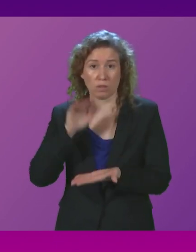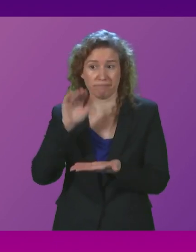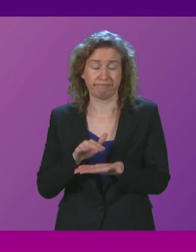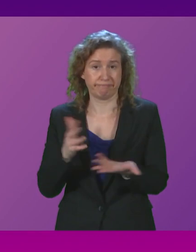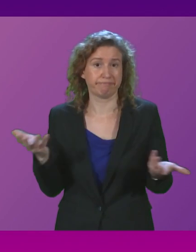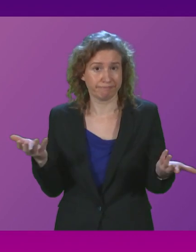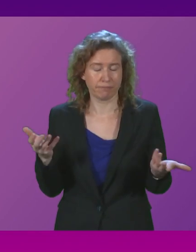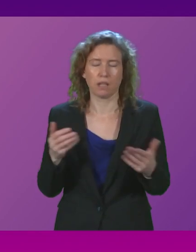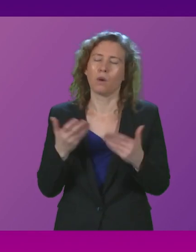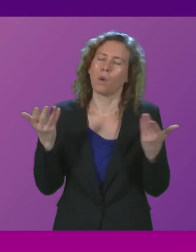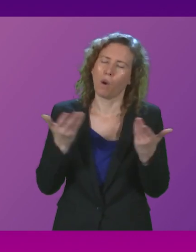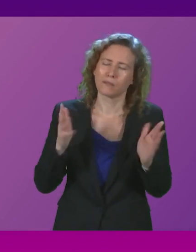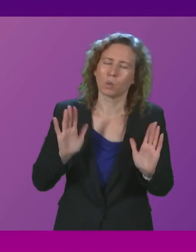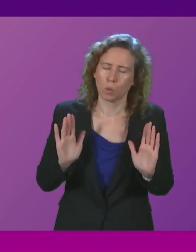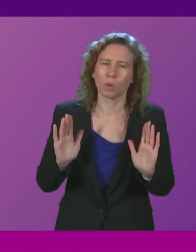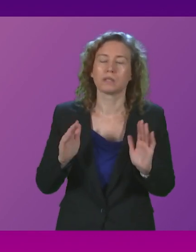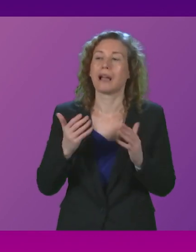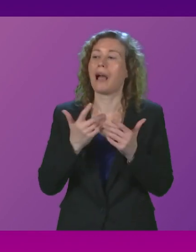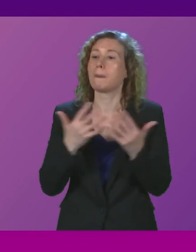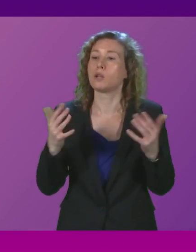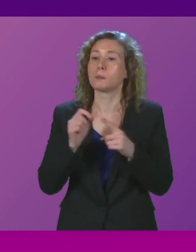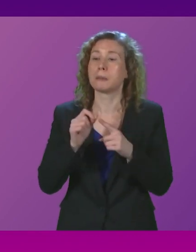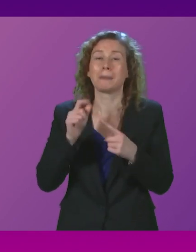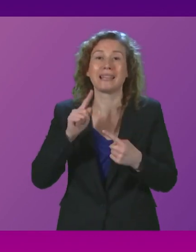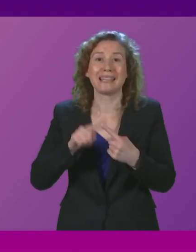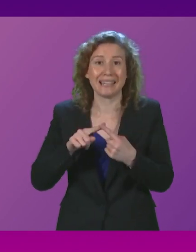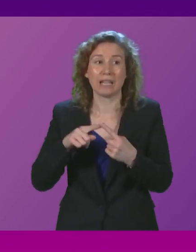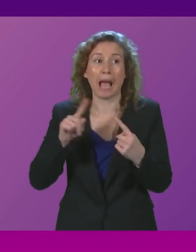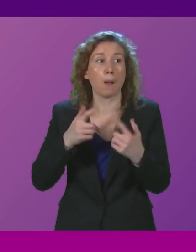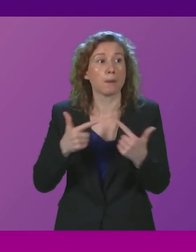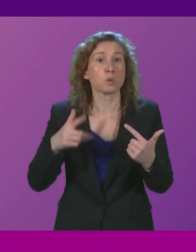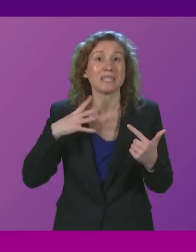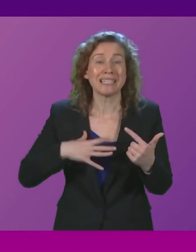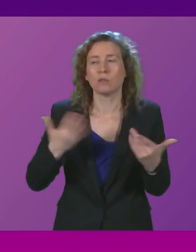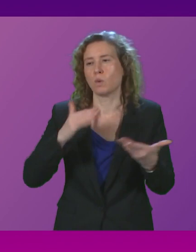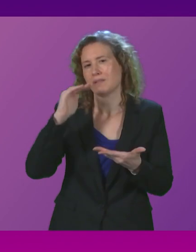Of course, the overall amount of PPE that we need may well have reduced, but, surely,